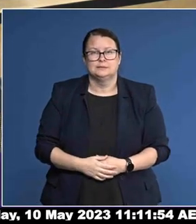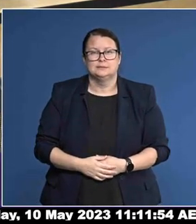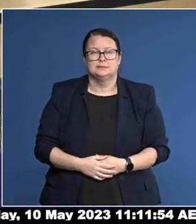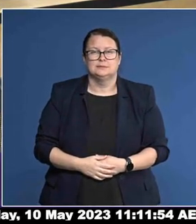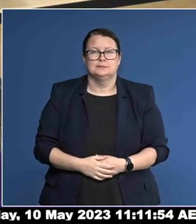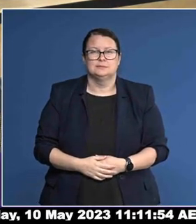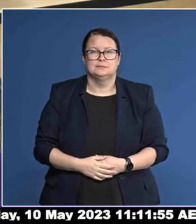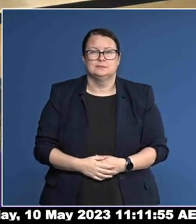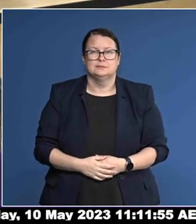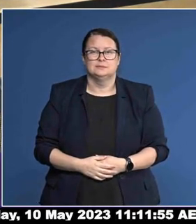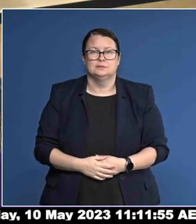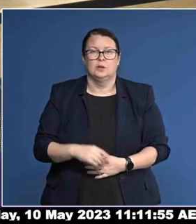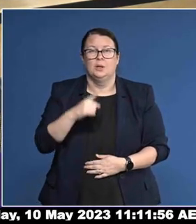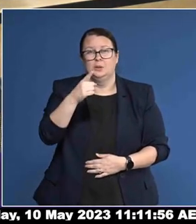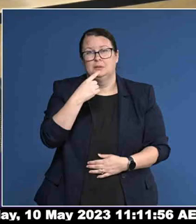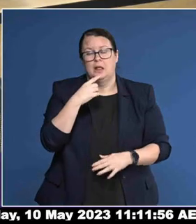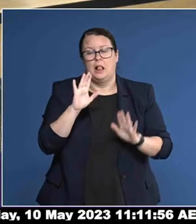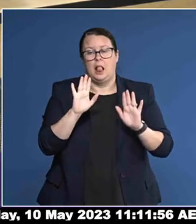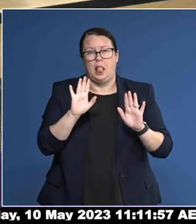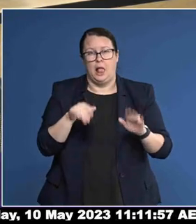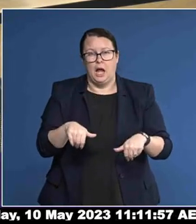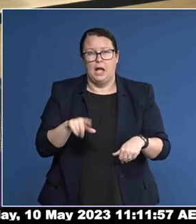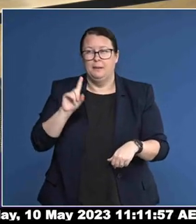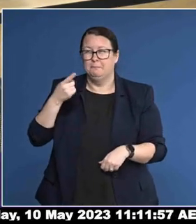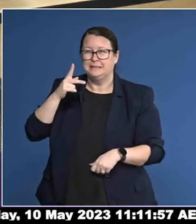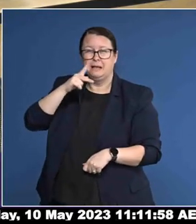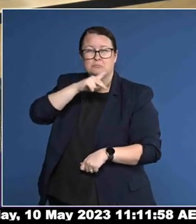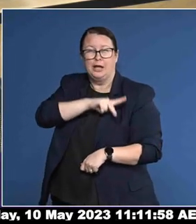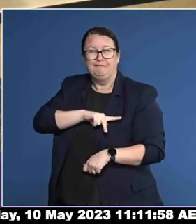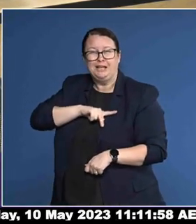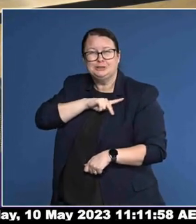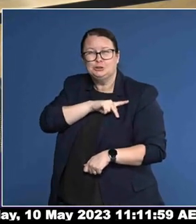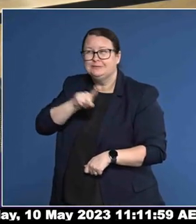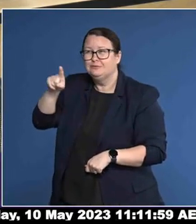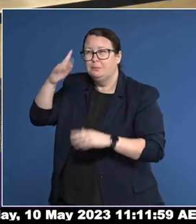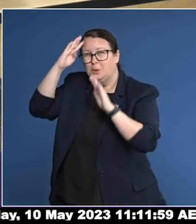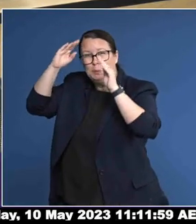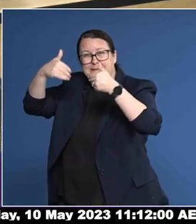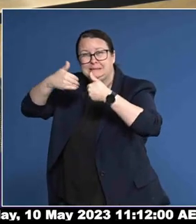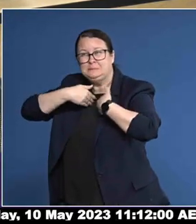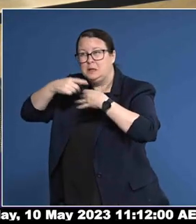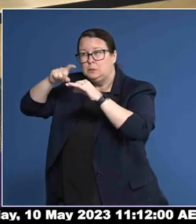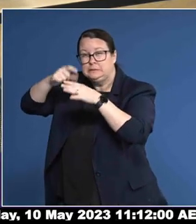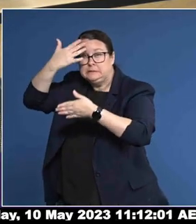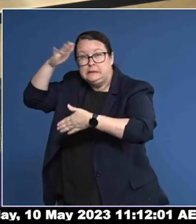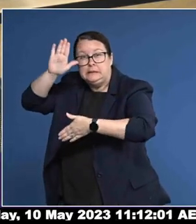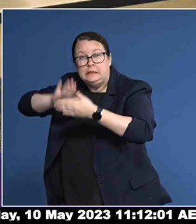opinion of someone from Autism Queensland describing behaviours as self-harming?